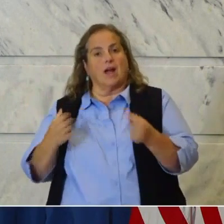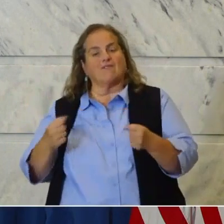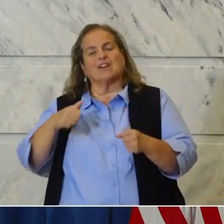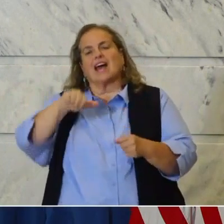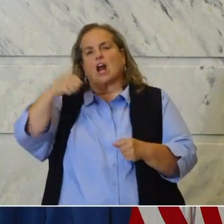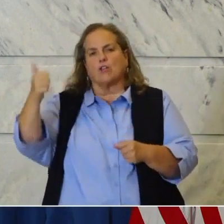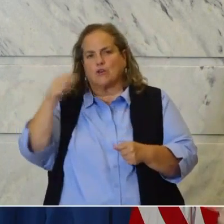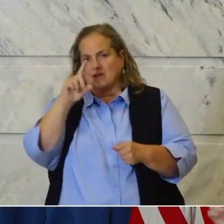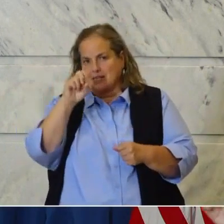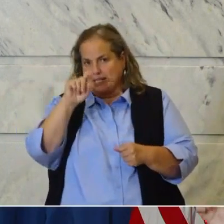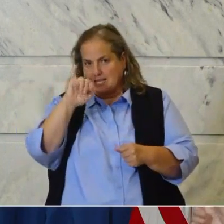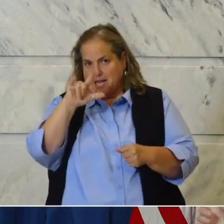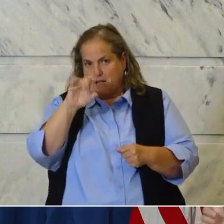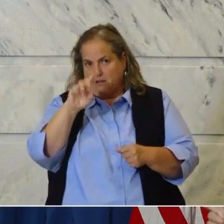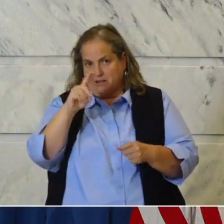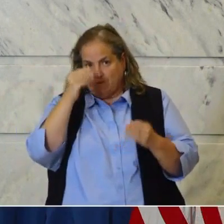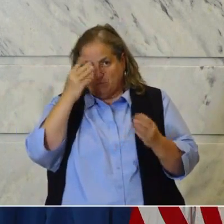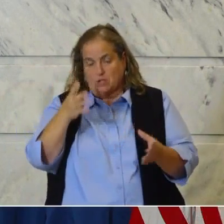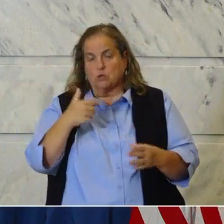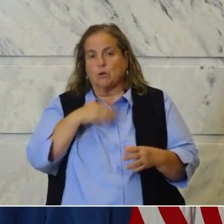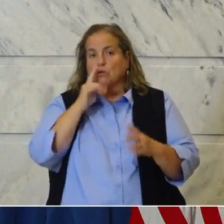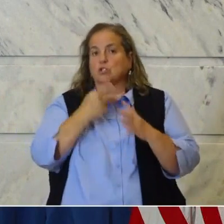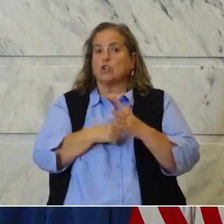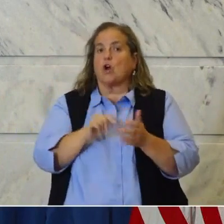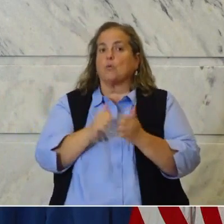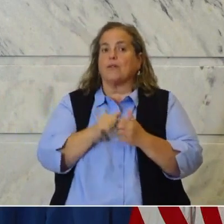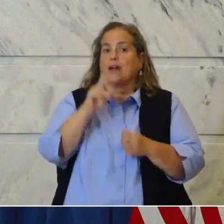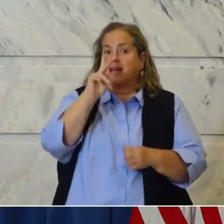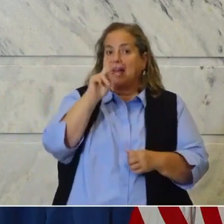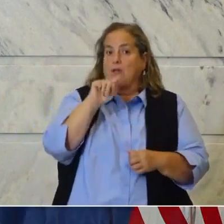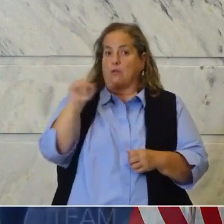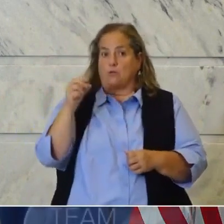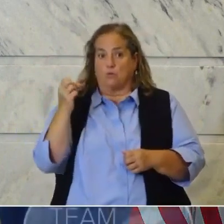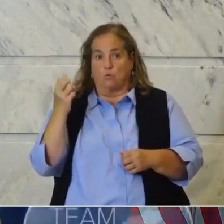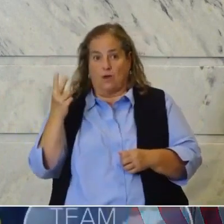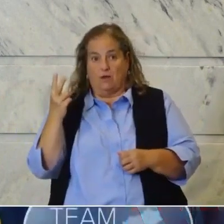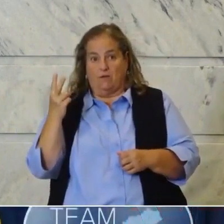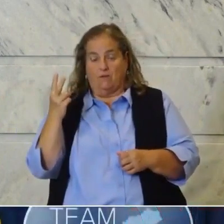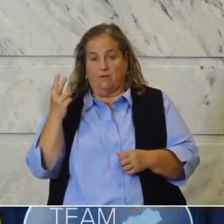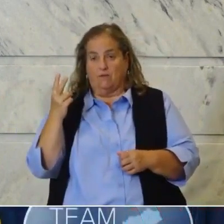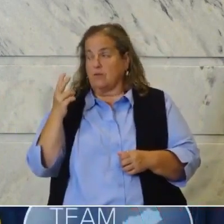information. If we could start with K through 12. This is going to be and